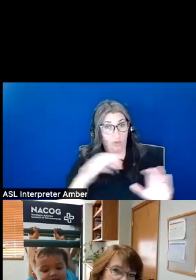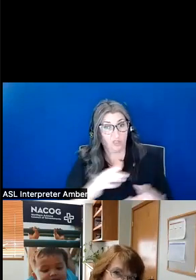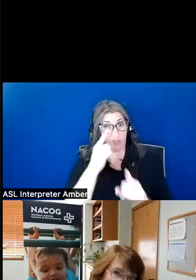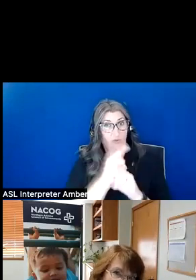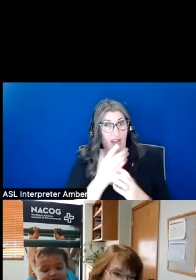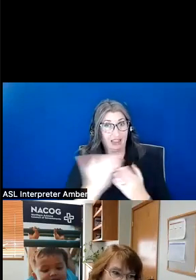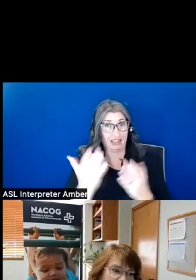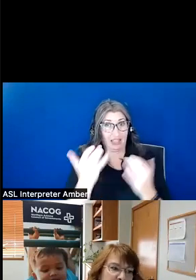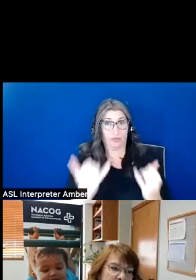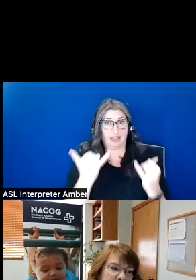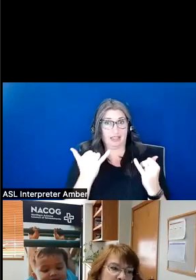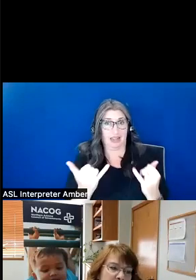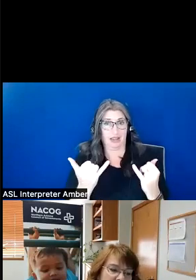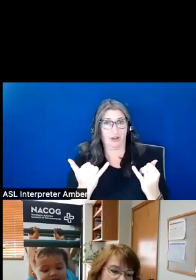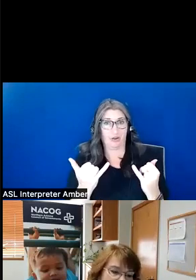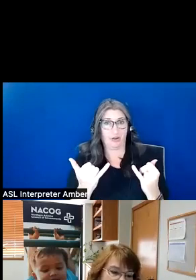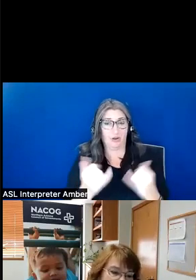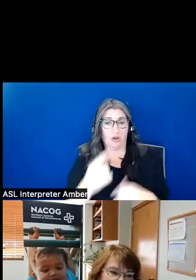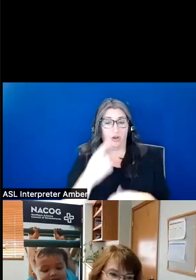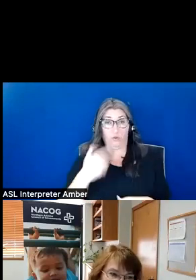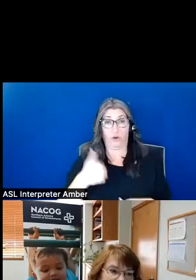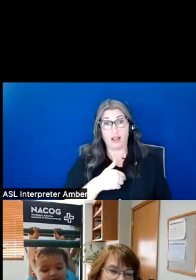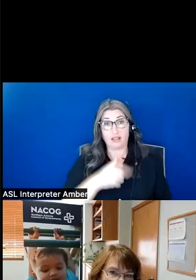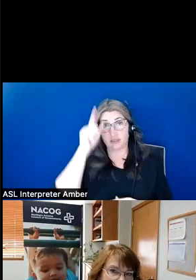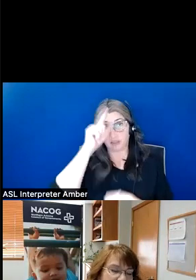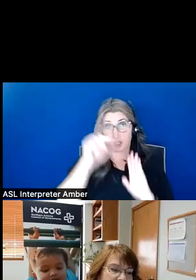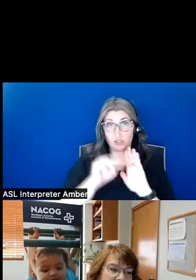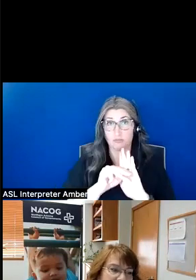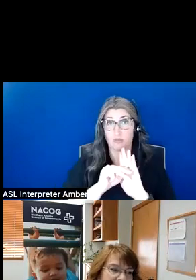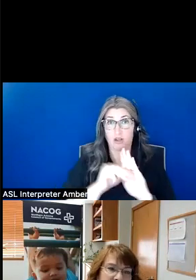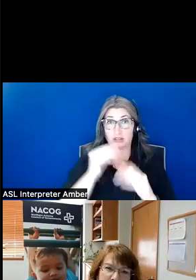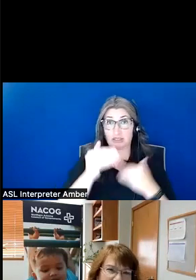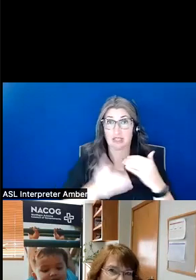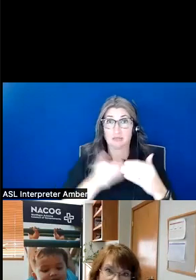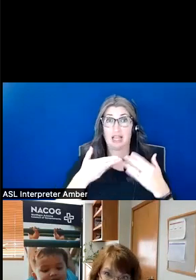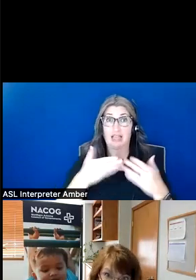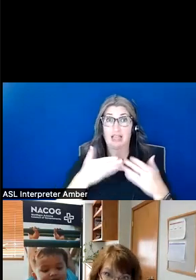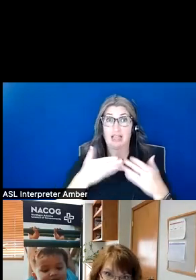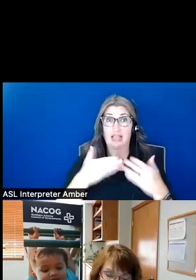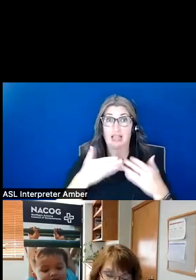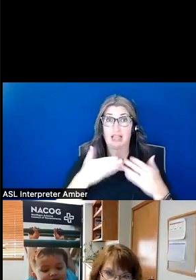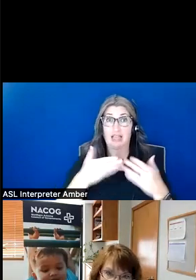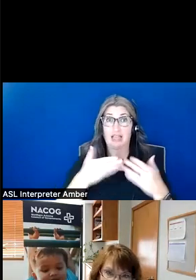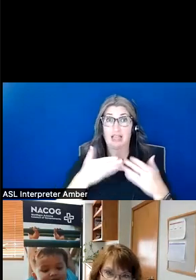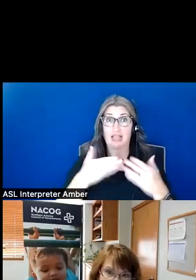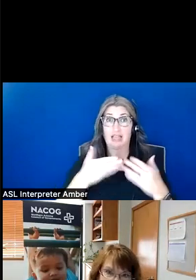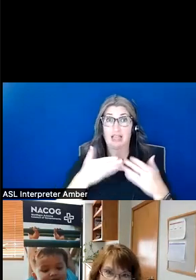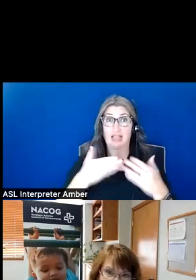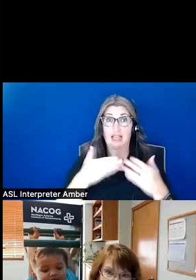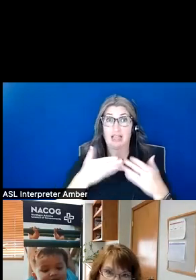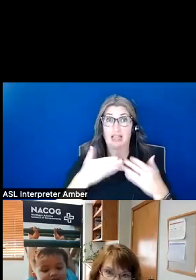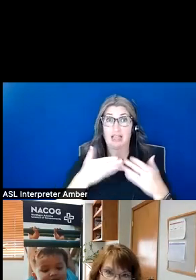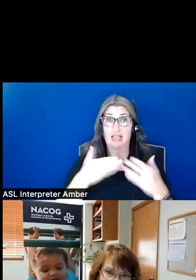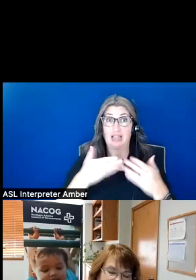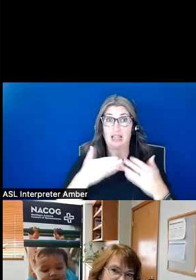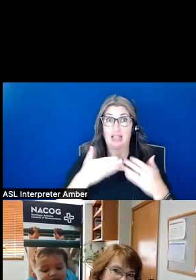For us, walking through the logic model steps really allowed us to design a picture of us-NACOG